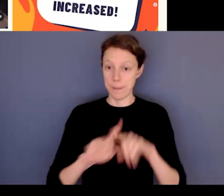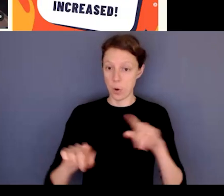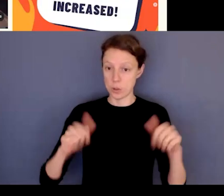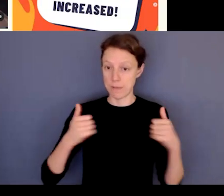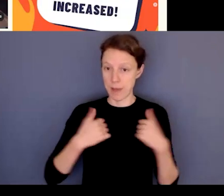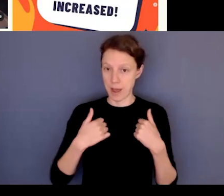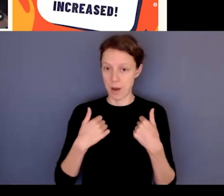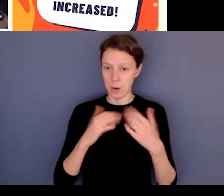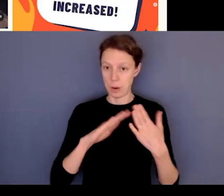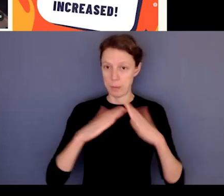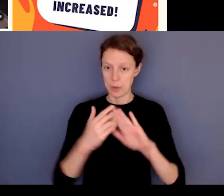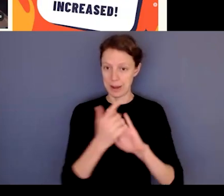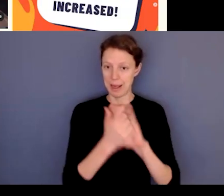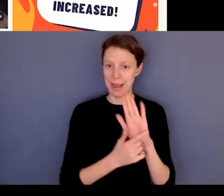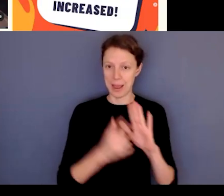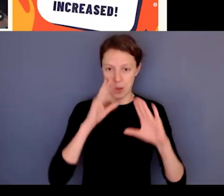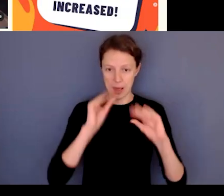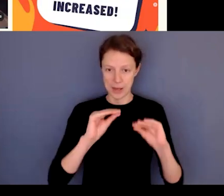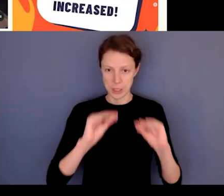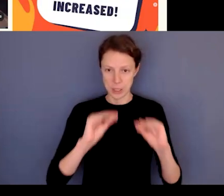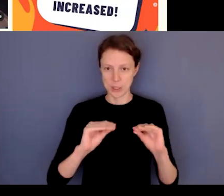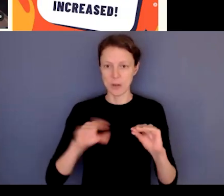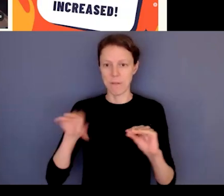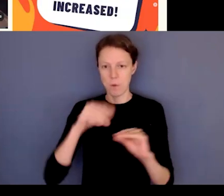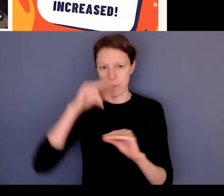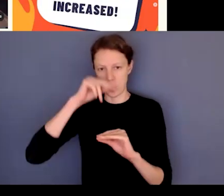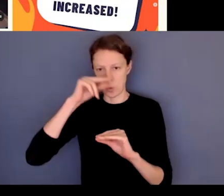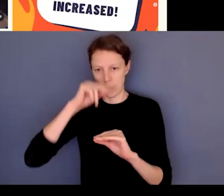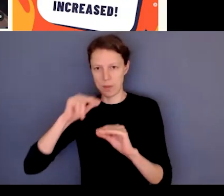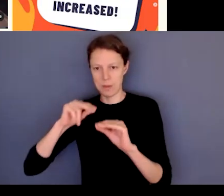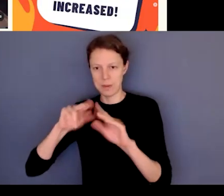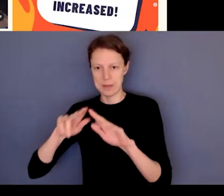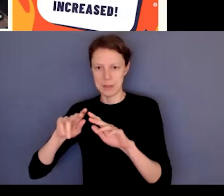Instagram is being done by our youth law team and by our employment and equality law team, and that's where most of